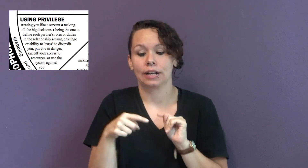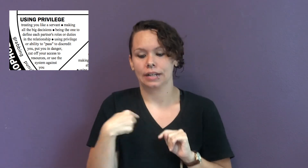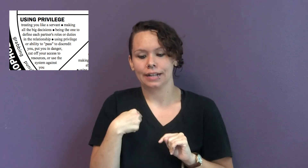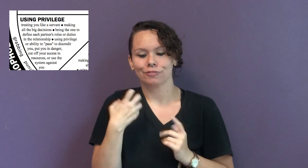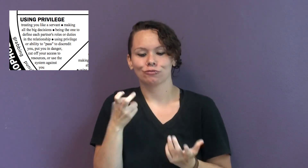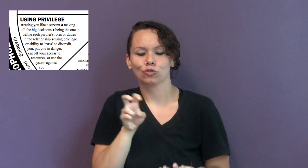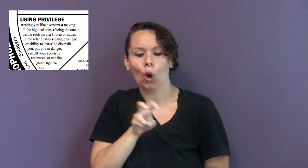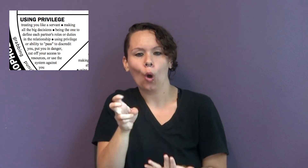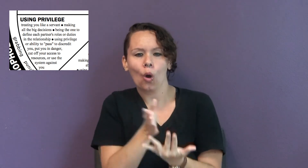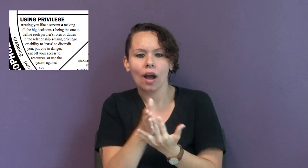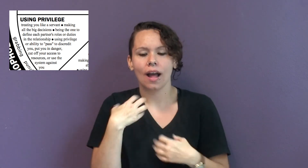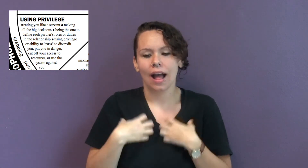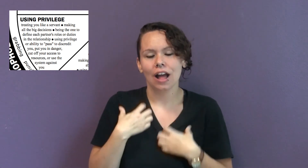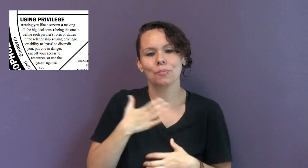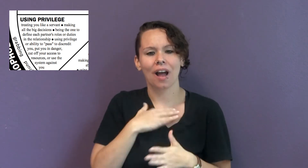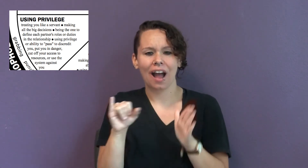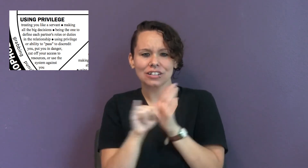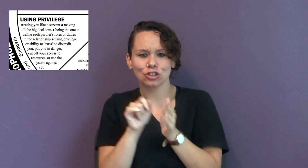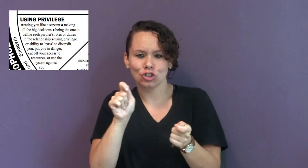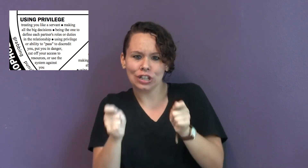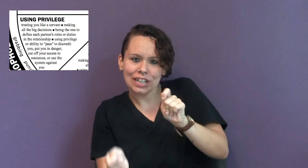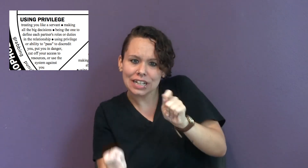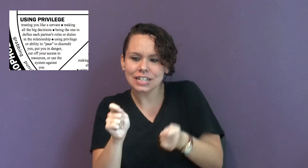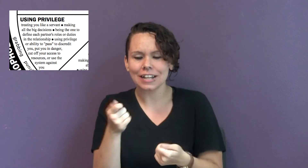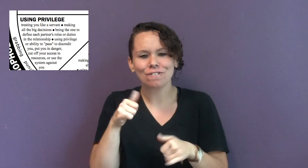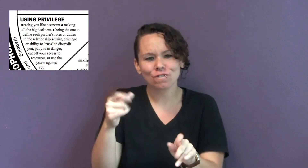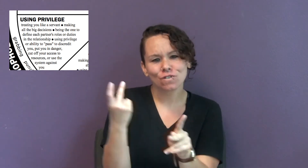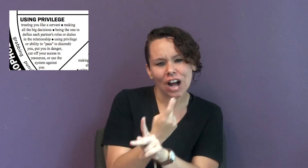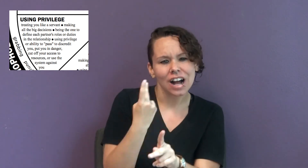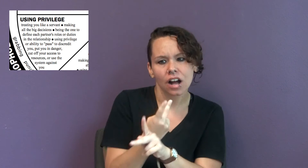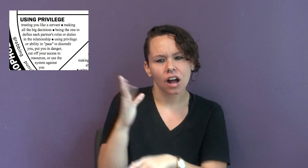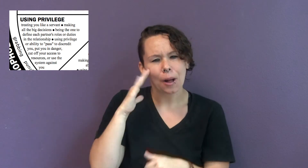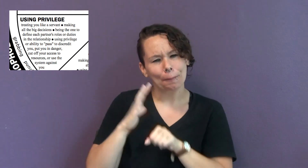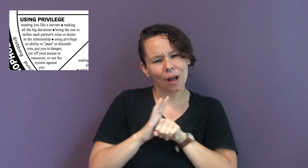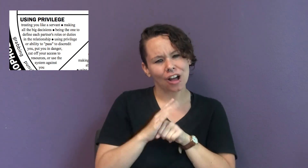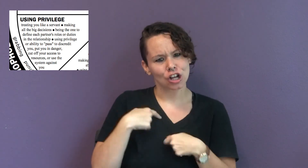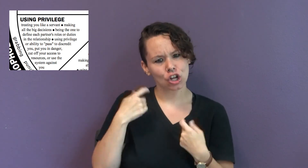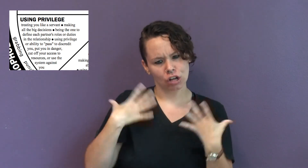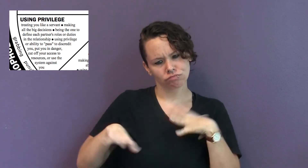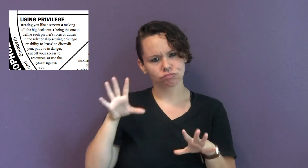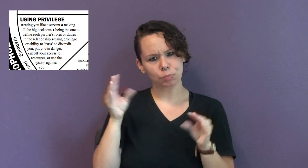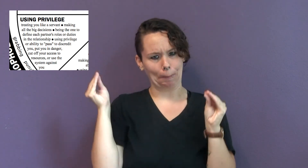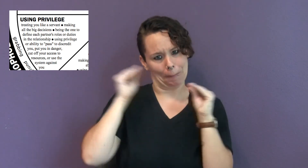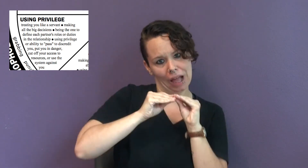while I am still on my journey and figuring out my identity. They may pressure me to dress